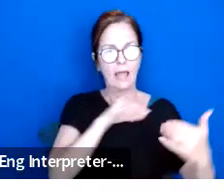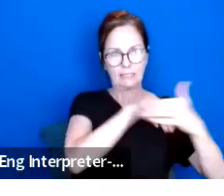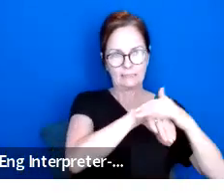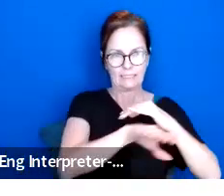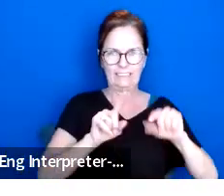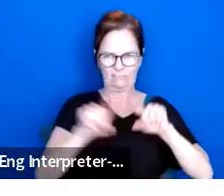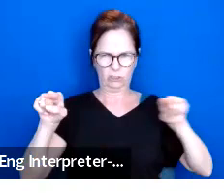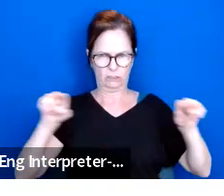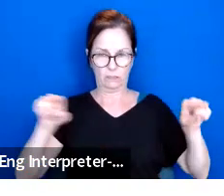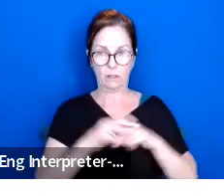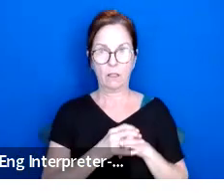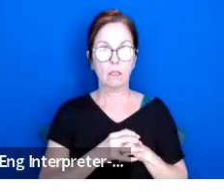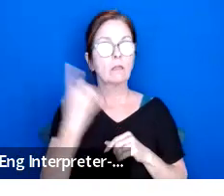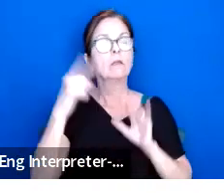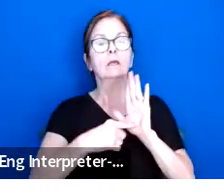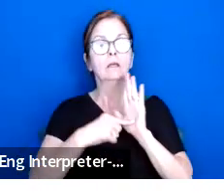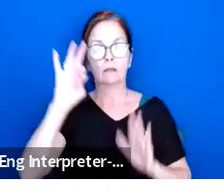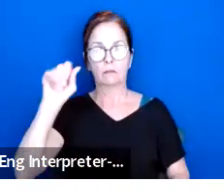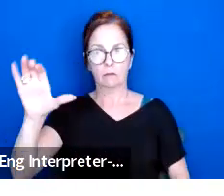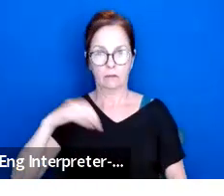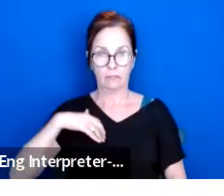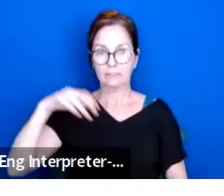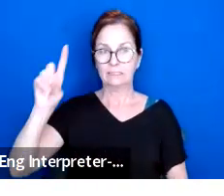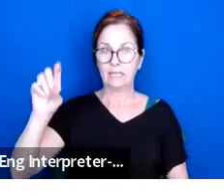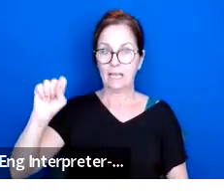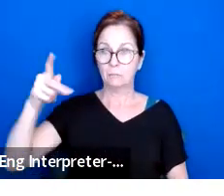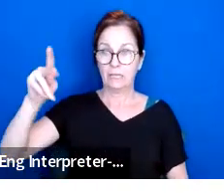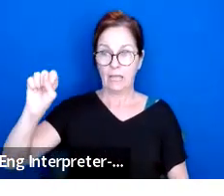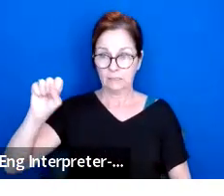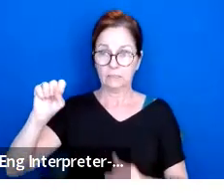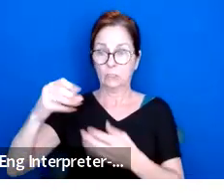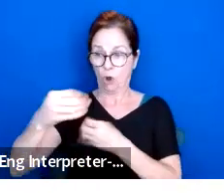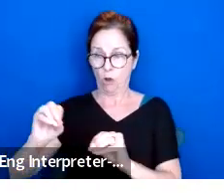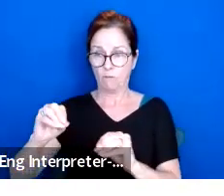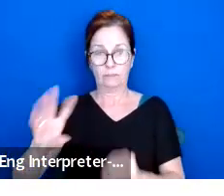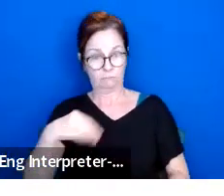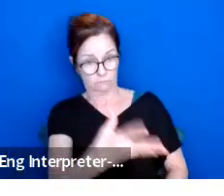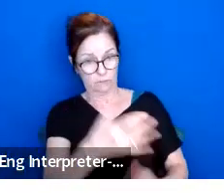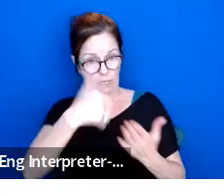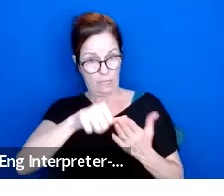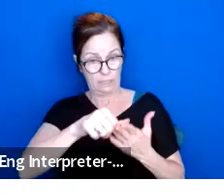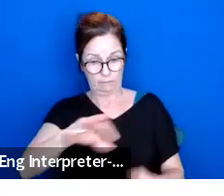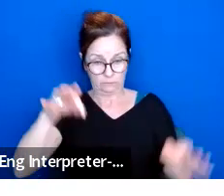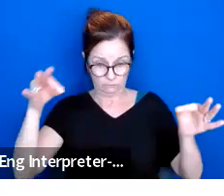A faculty member has a letter from the DSPS office. And it says, we must make these accommodations for suits.